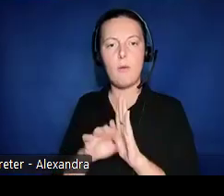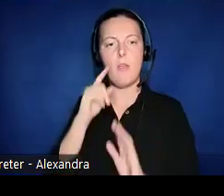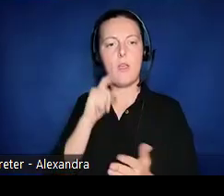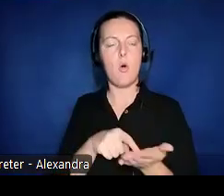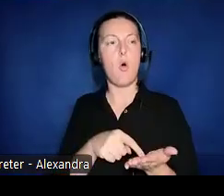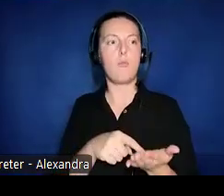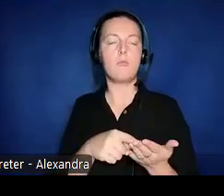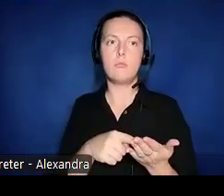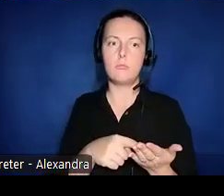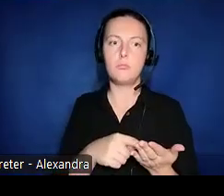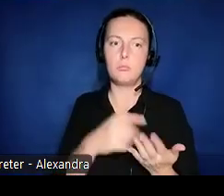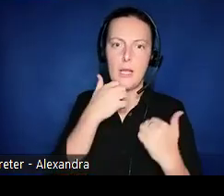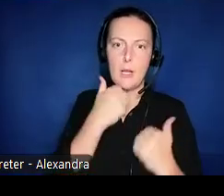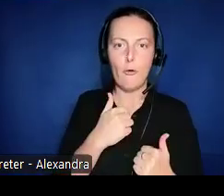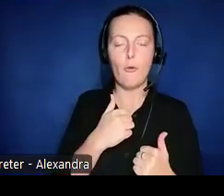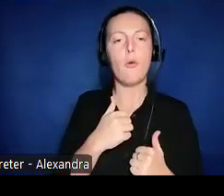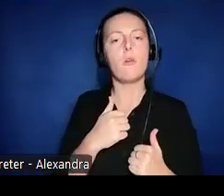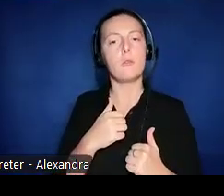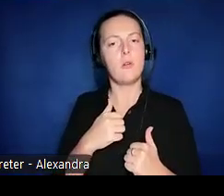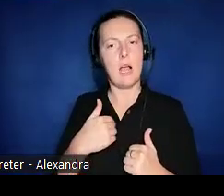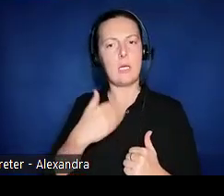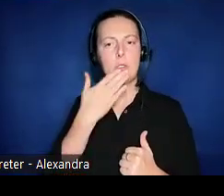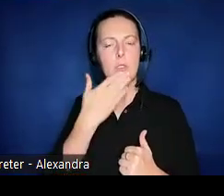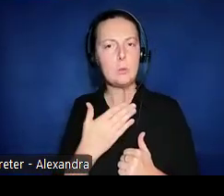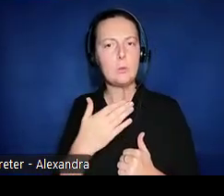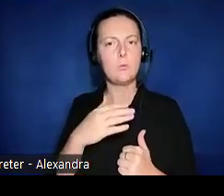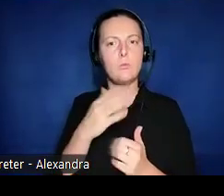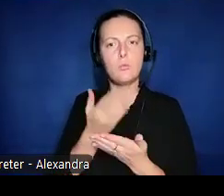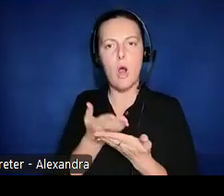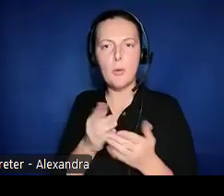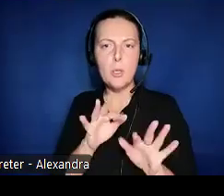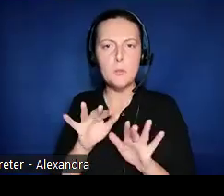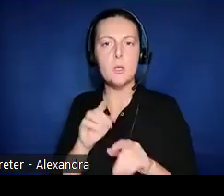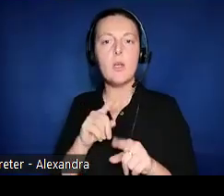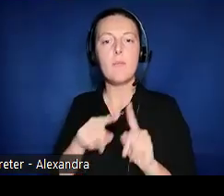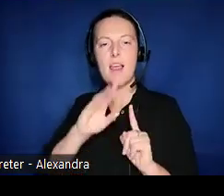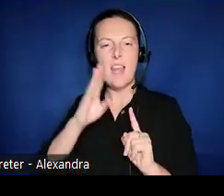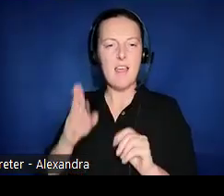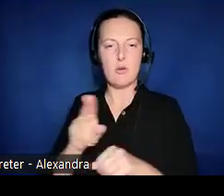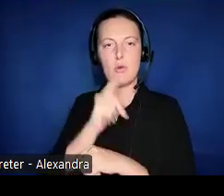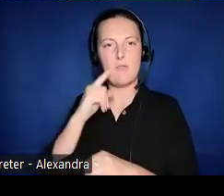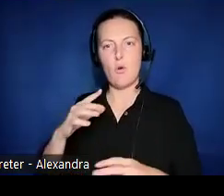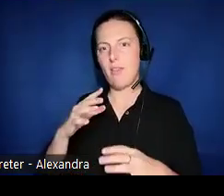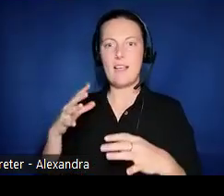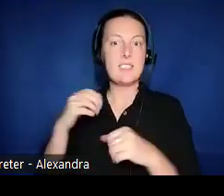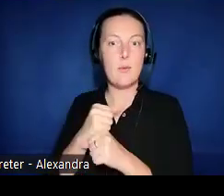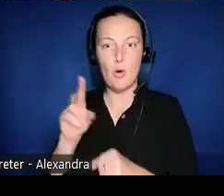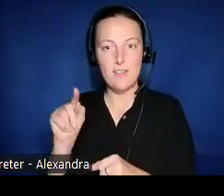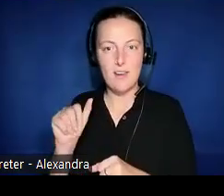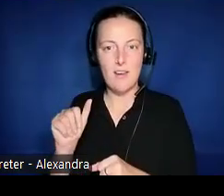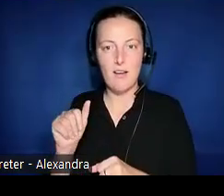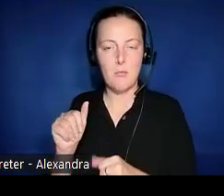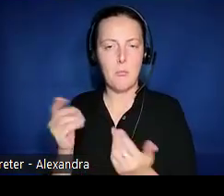used it to summarize data, which is kind of odd because that's really all we use it for now. Any